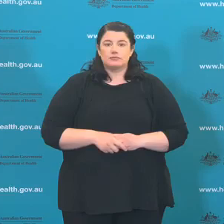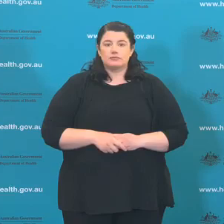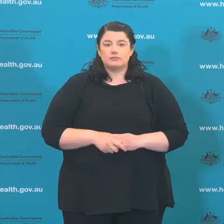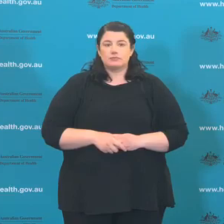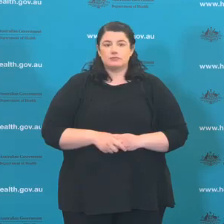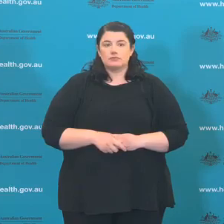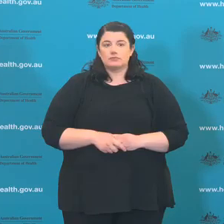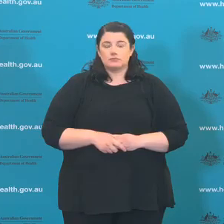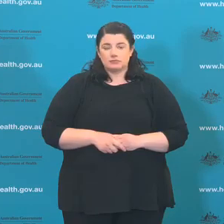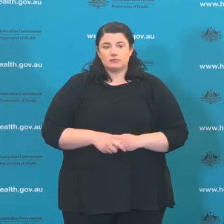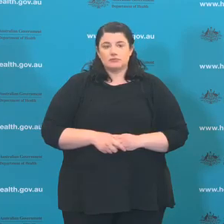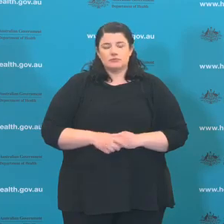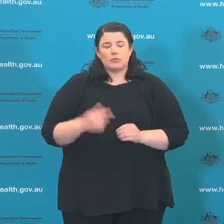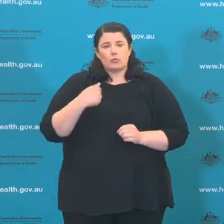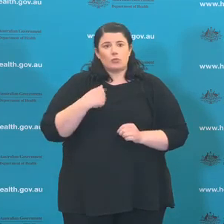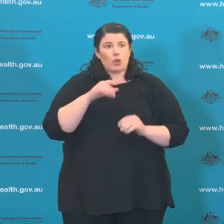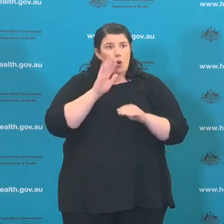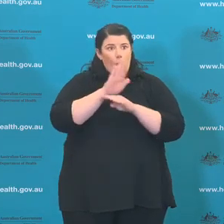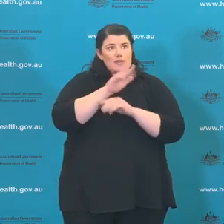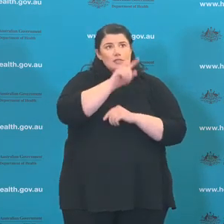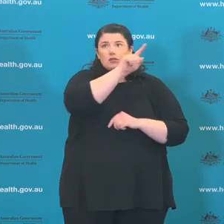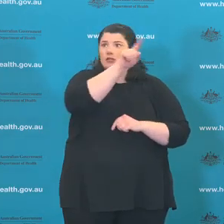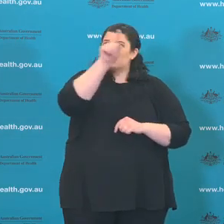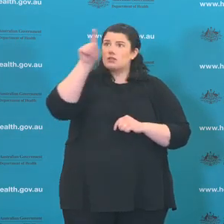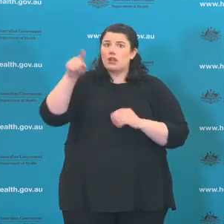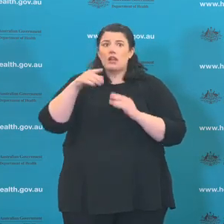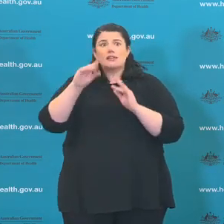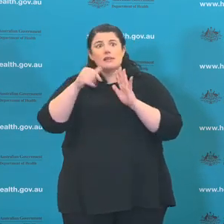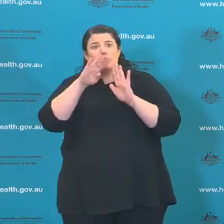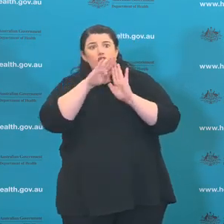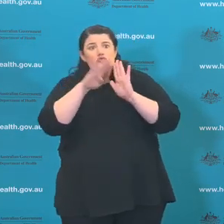when it comes to their easing of restrictions? We know that there has been alot of work happening in Europe